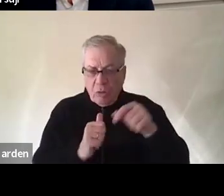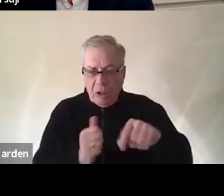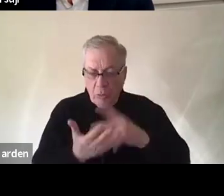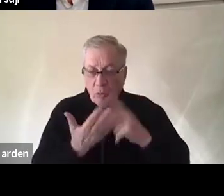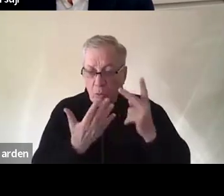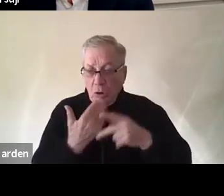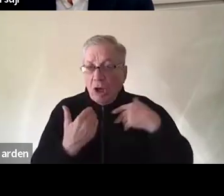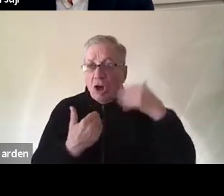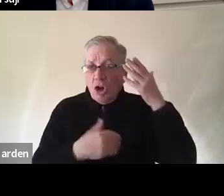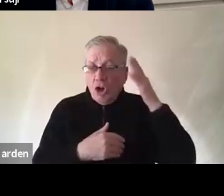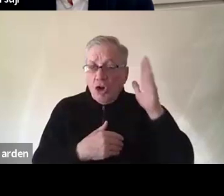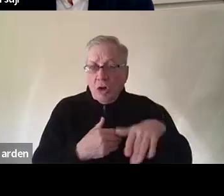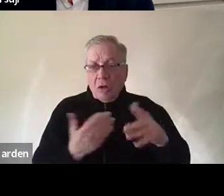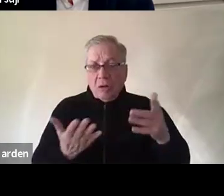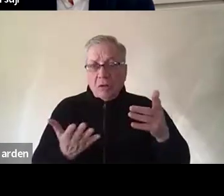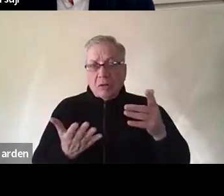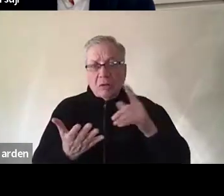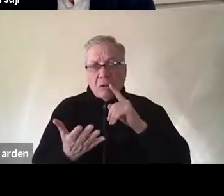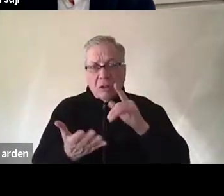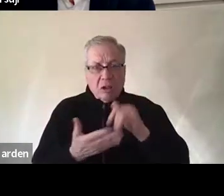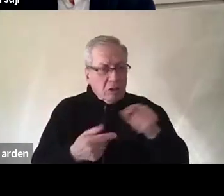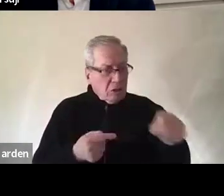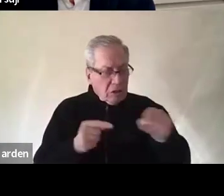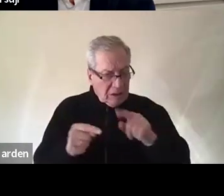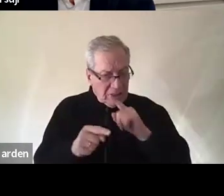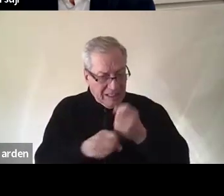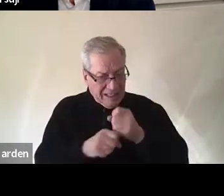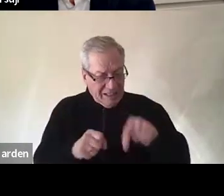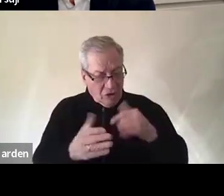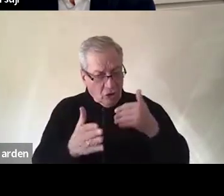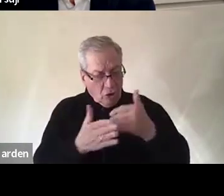I know there are many perspectives that exist in this group. So we are